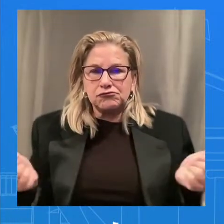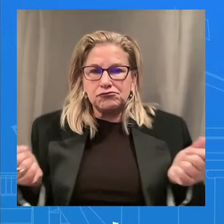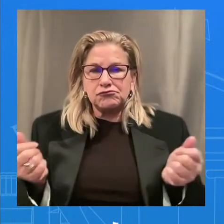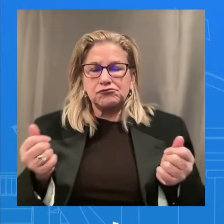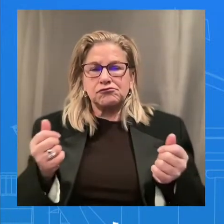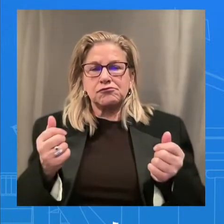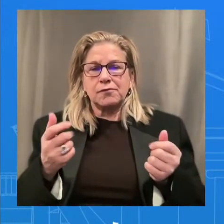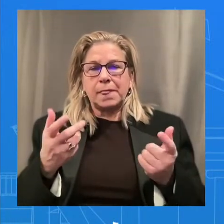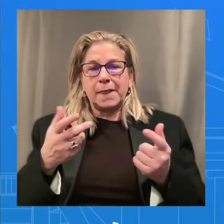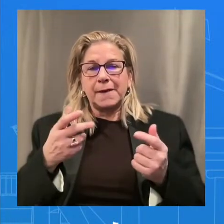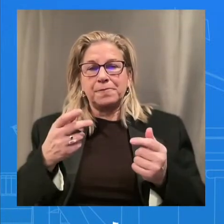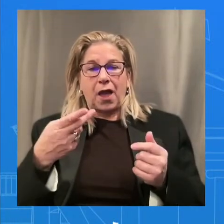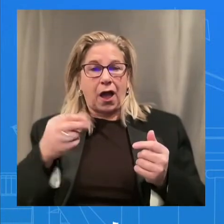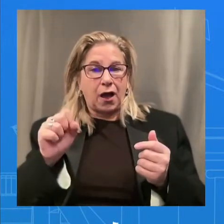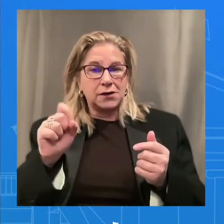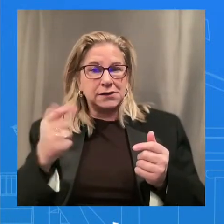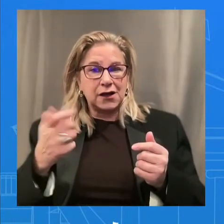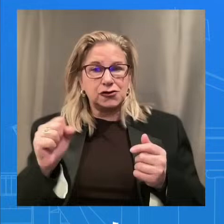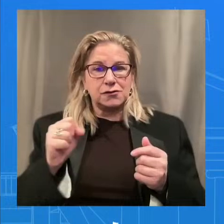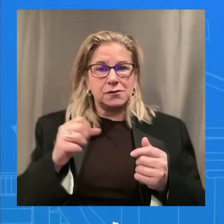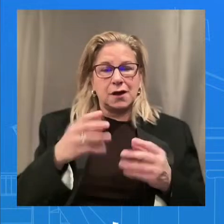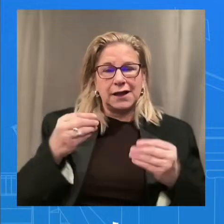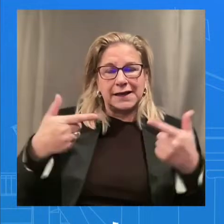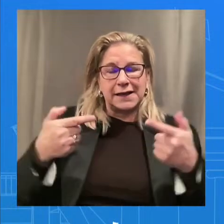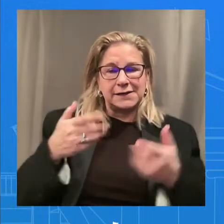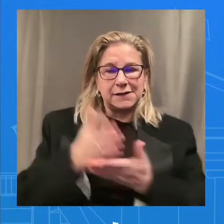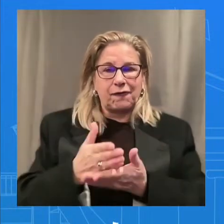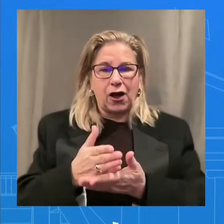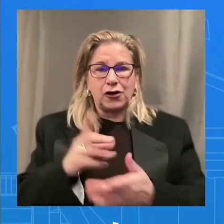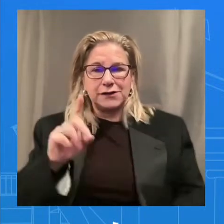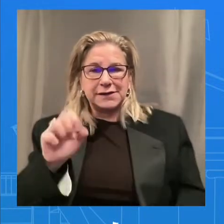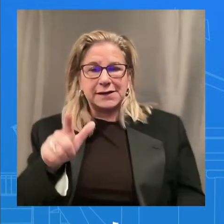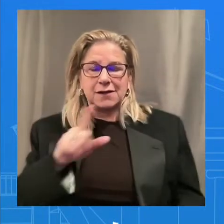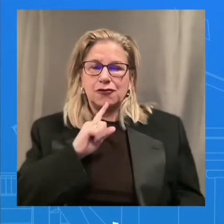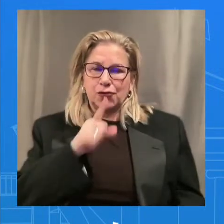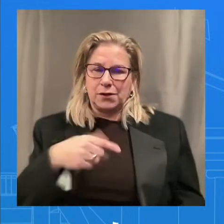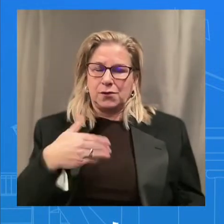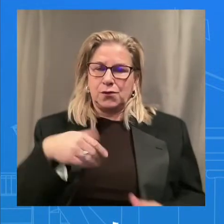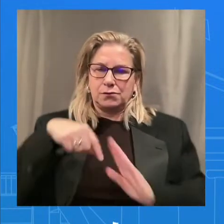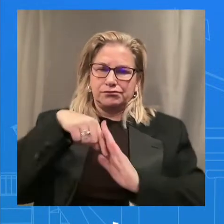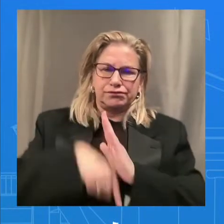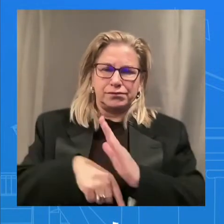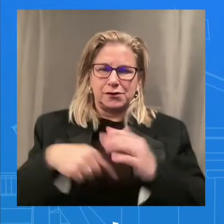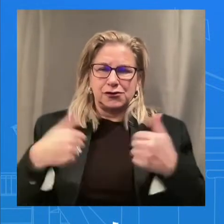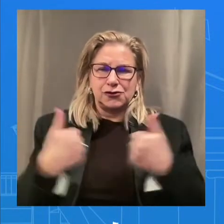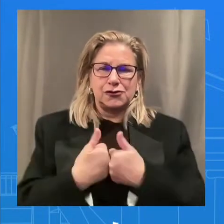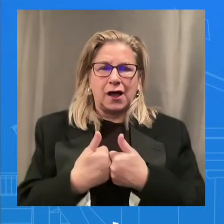The Houthis continue to represent a clear and present danger; ISIS is trying to use the fall of Assad